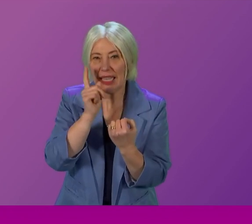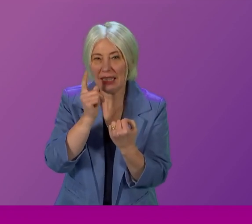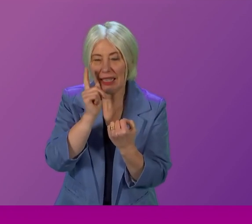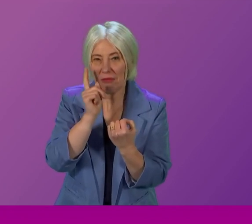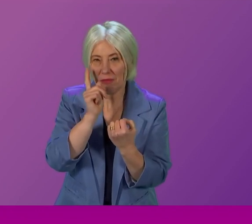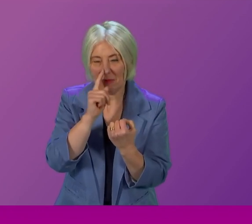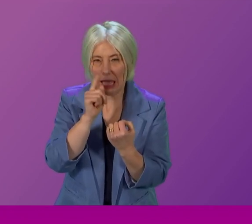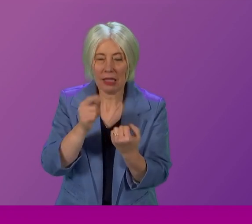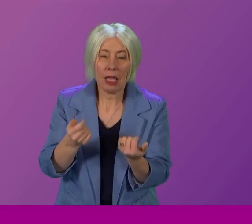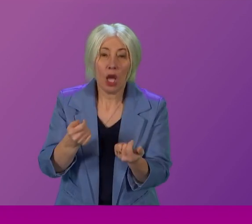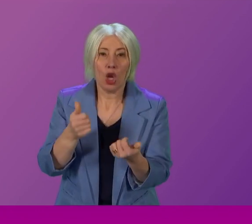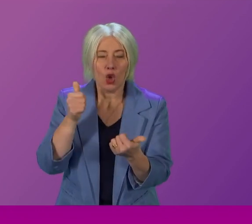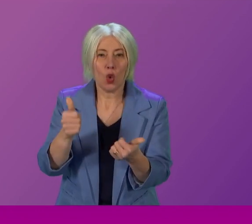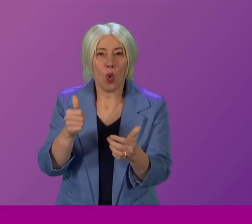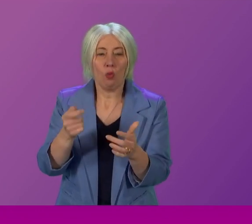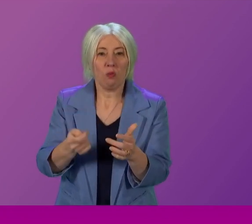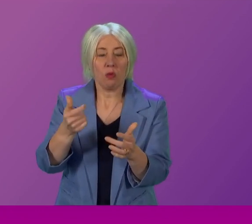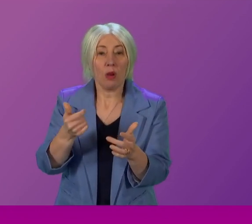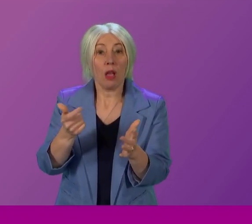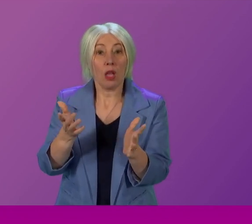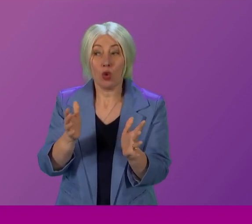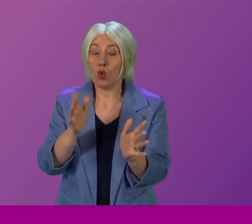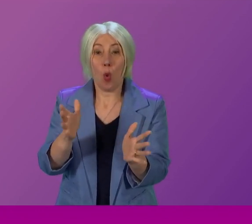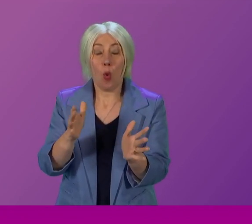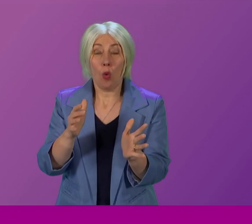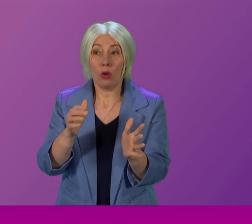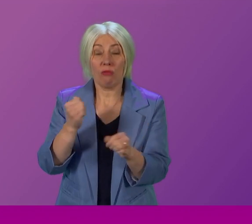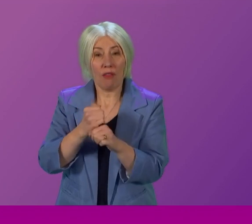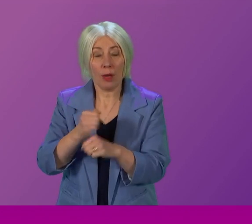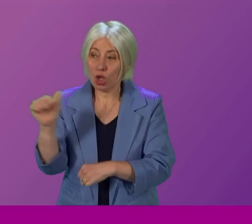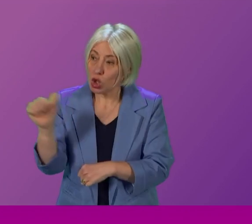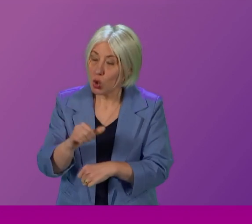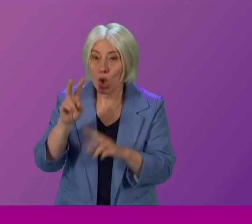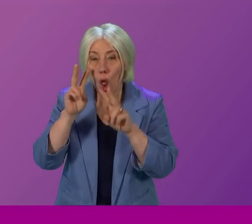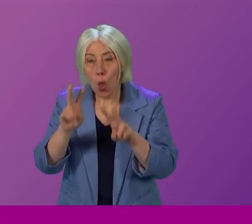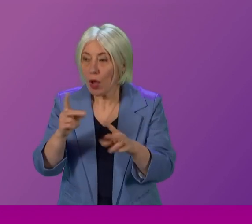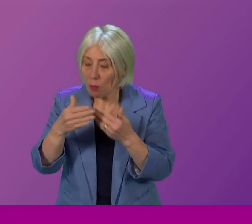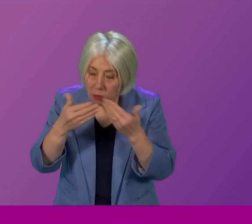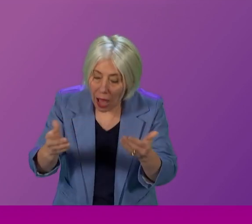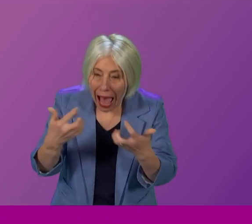limited—the Parliament and the Government will and should look at what more we can do to help.